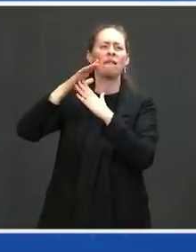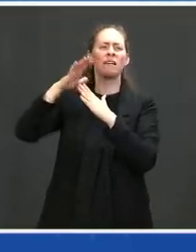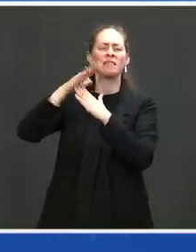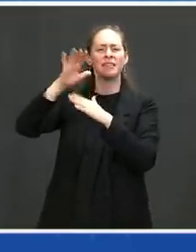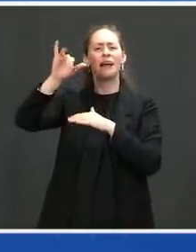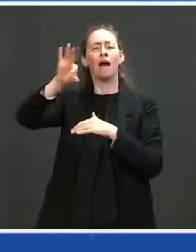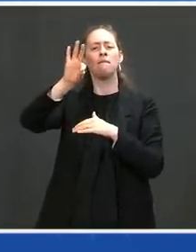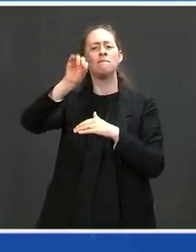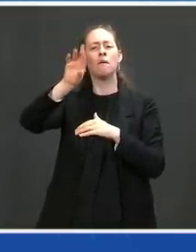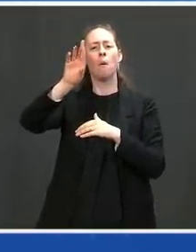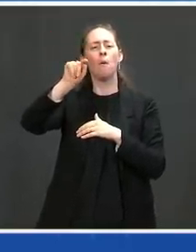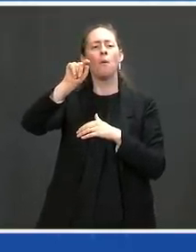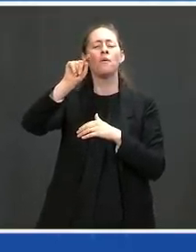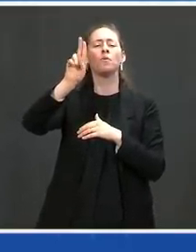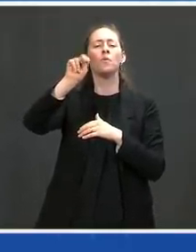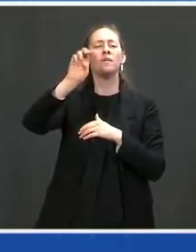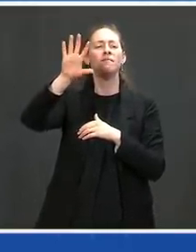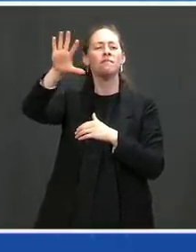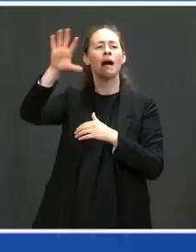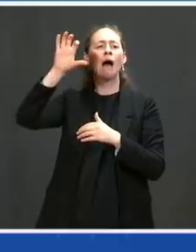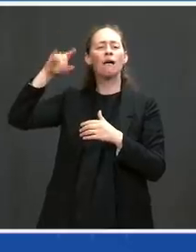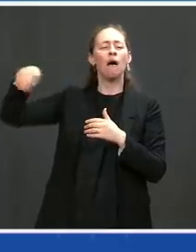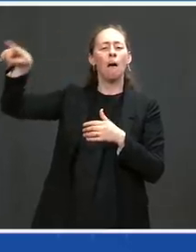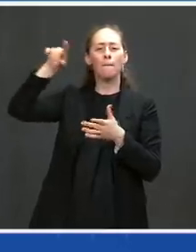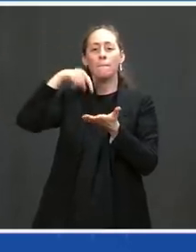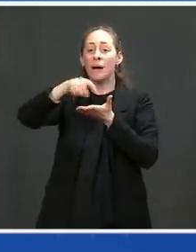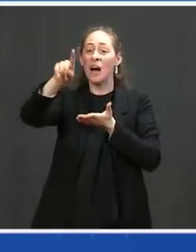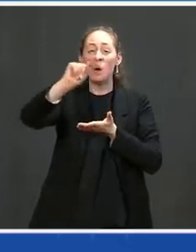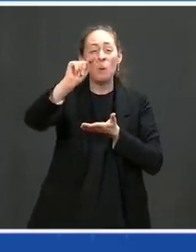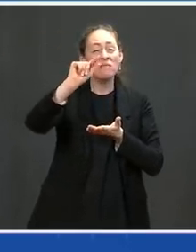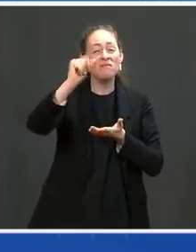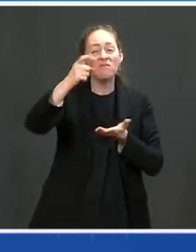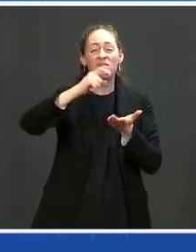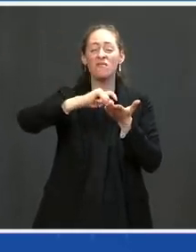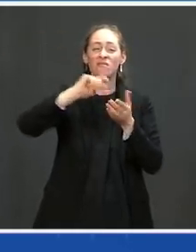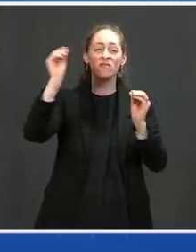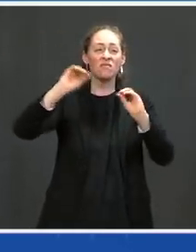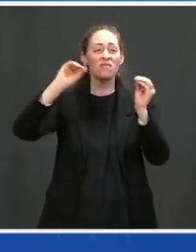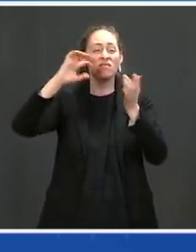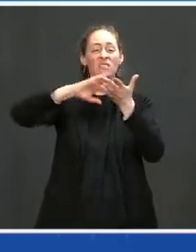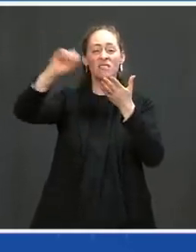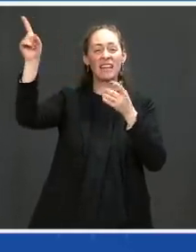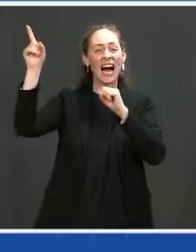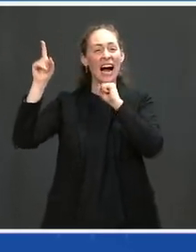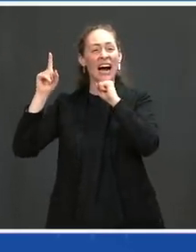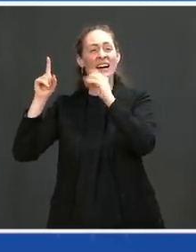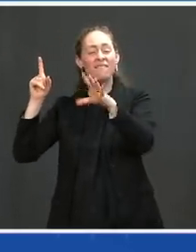reducing taxes to the point that people who are making -- you know, if you're a husband and wife,